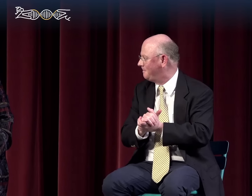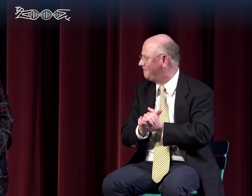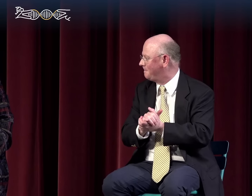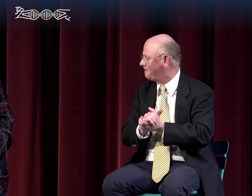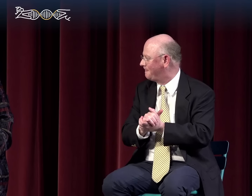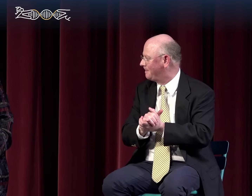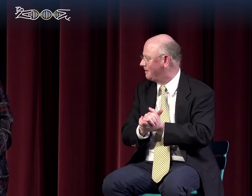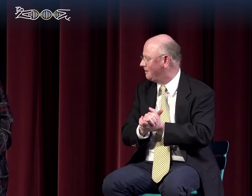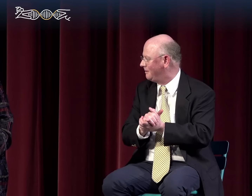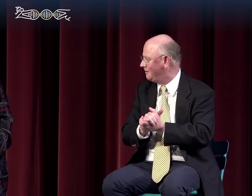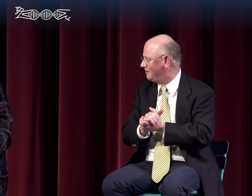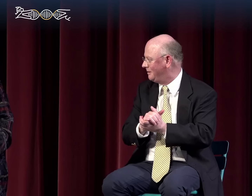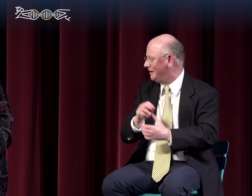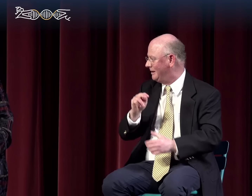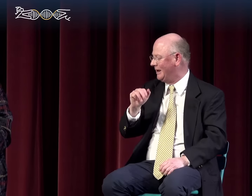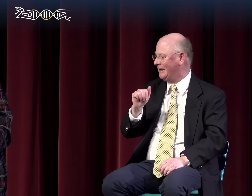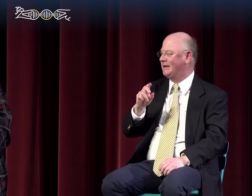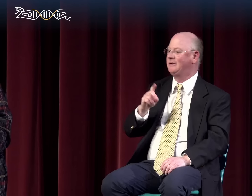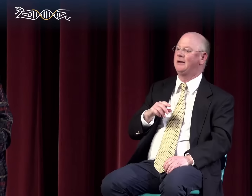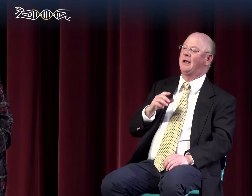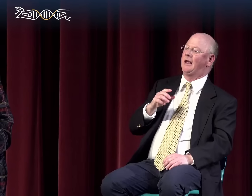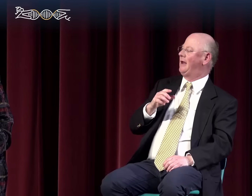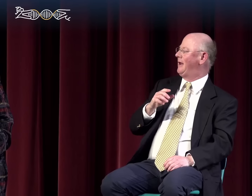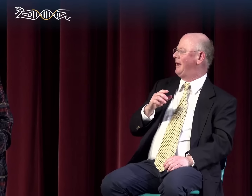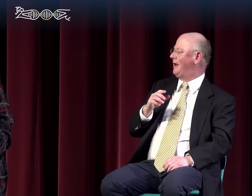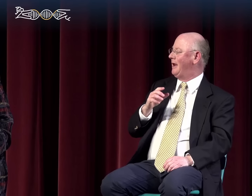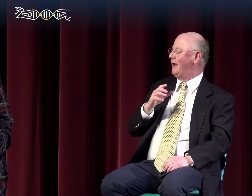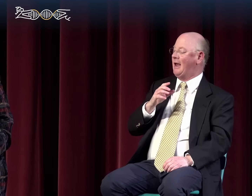not to marry at one point.